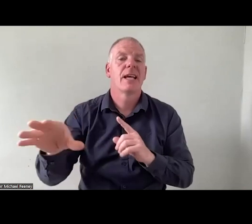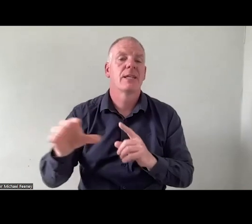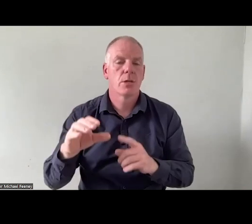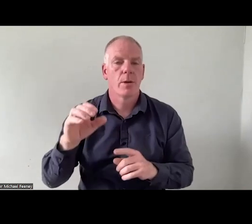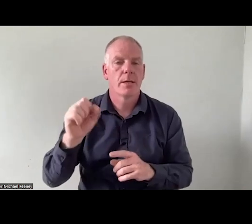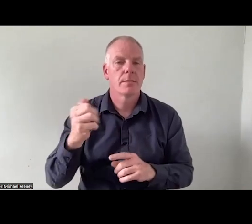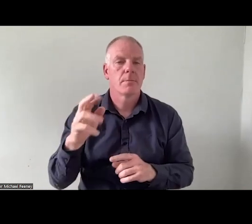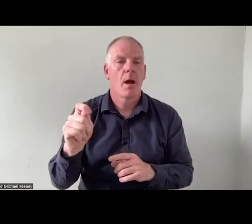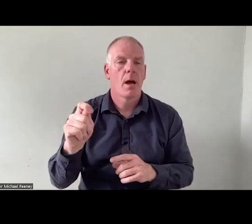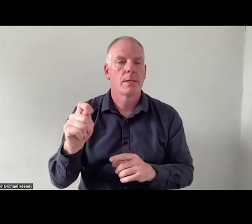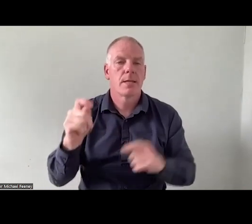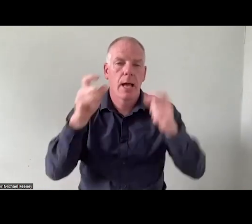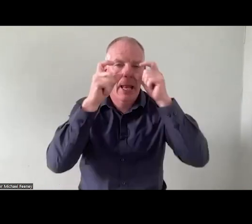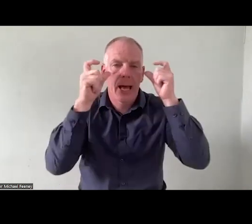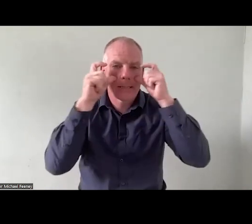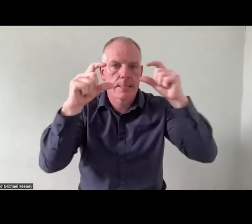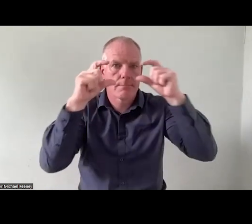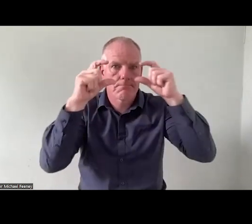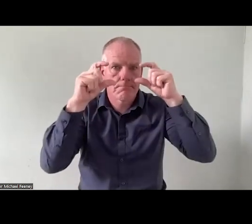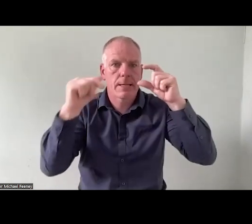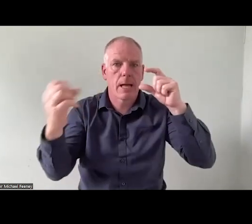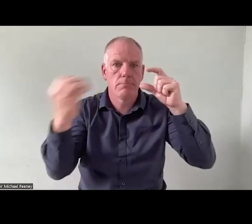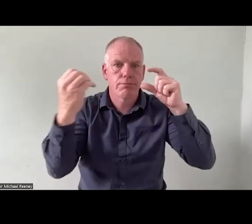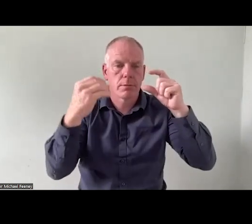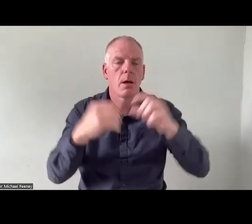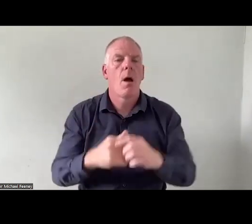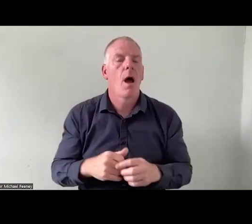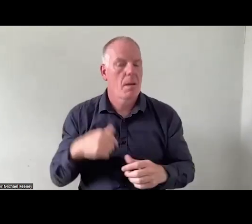So, I was also heavily involved in a project called CaptionCue